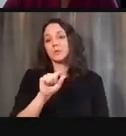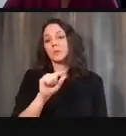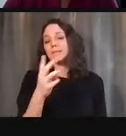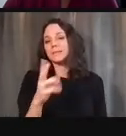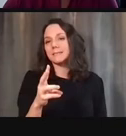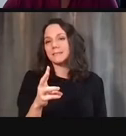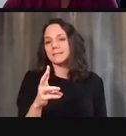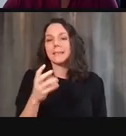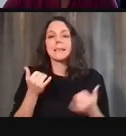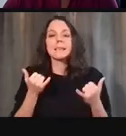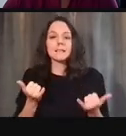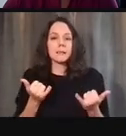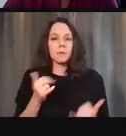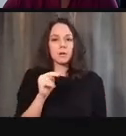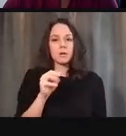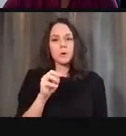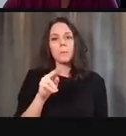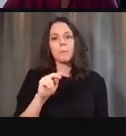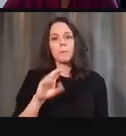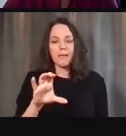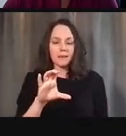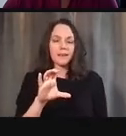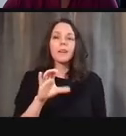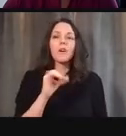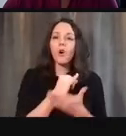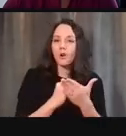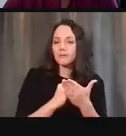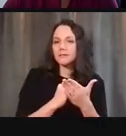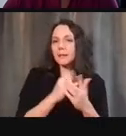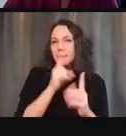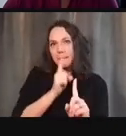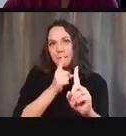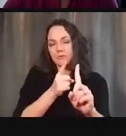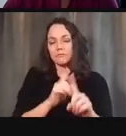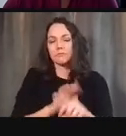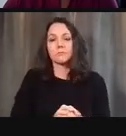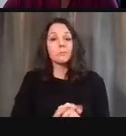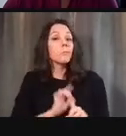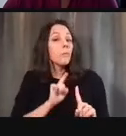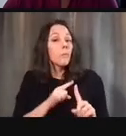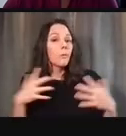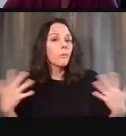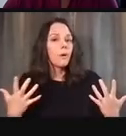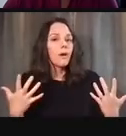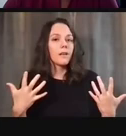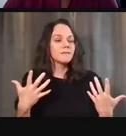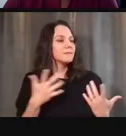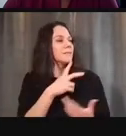organization, and our mission is to connect the people and the places of Philadelphia through art and partnership.